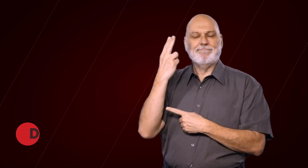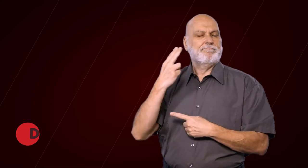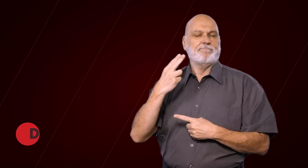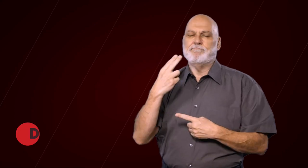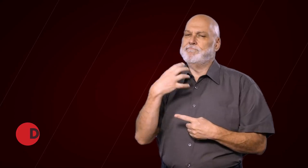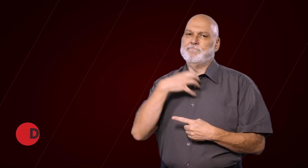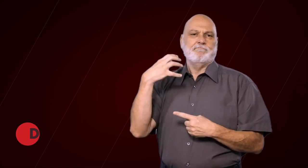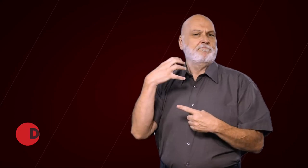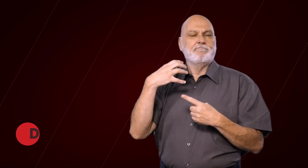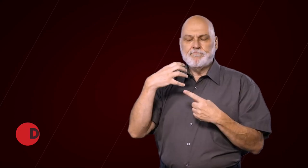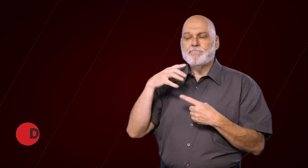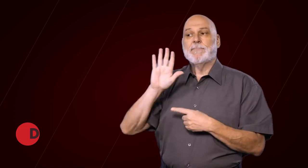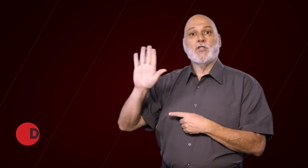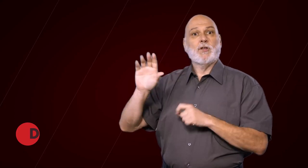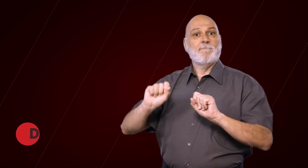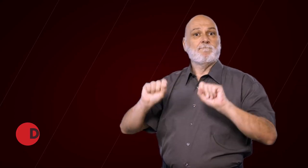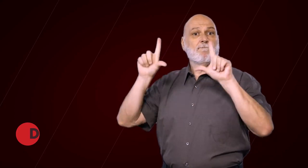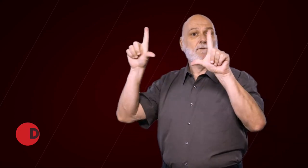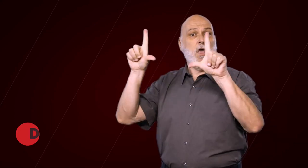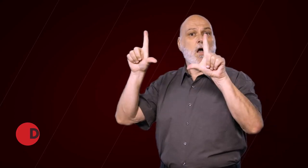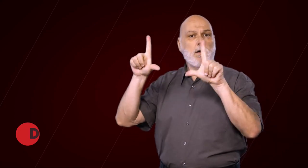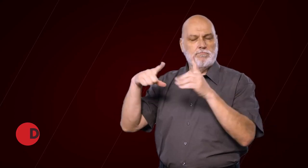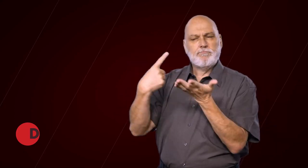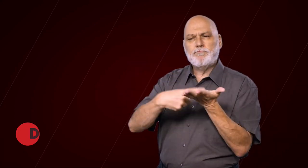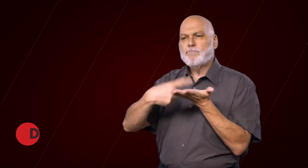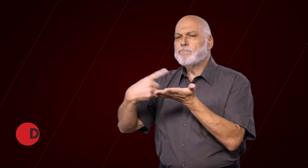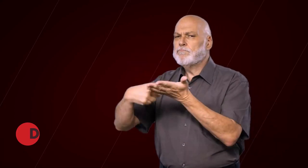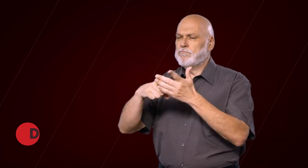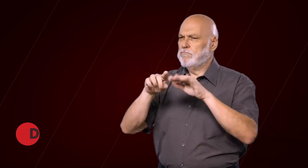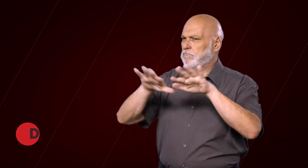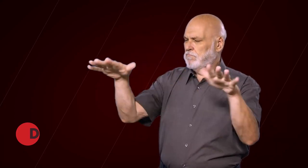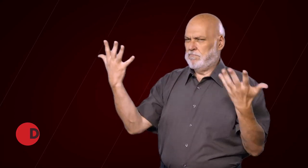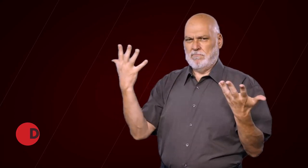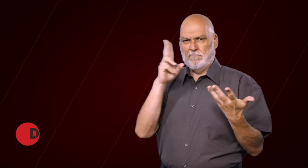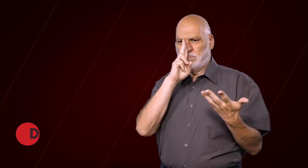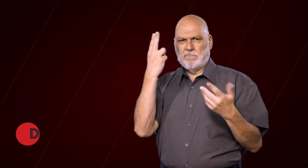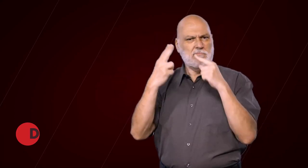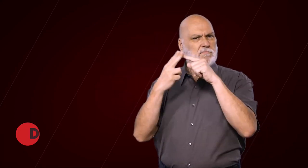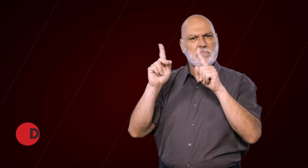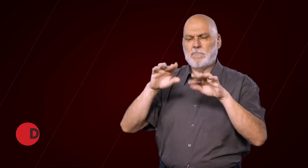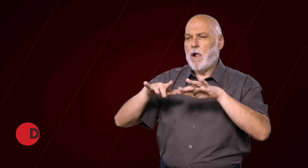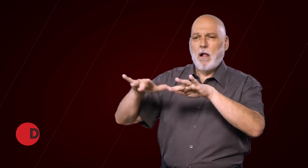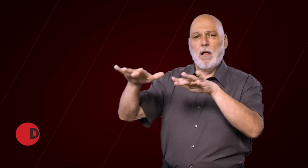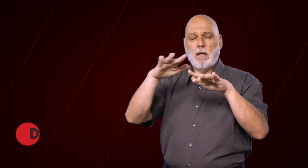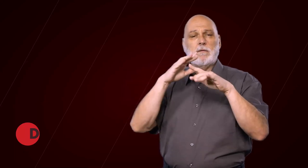Her vlog sparked discussion across Internet platforms.